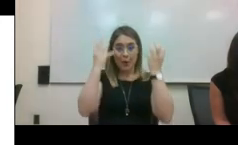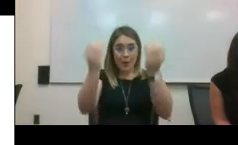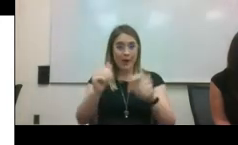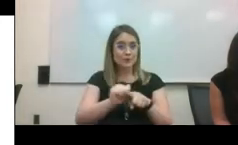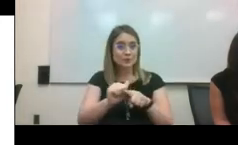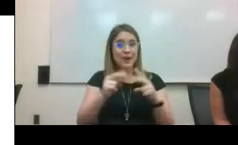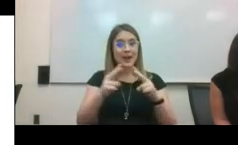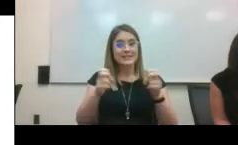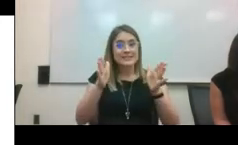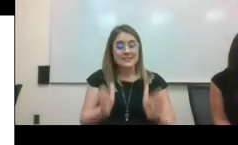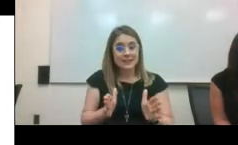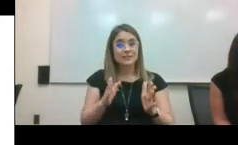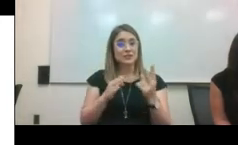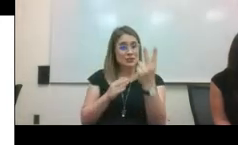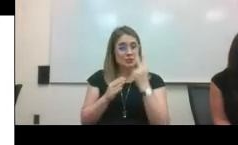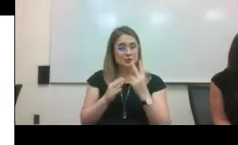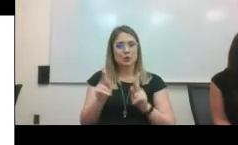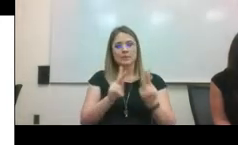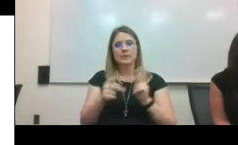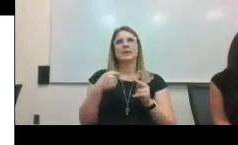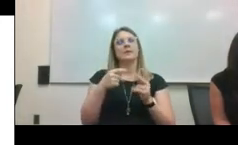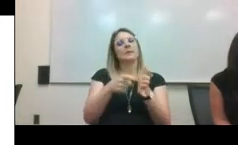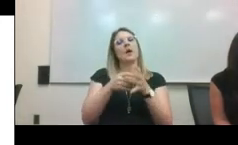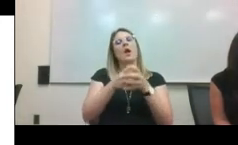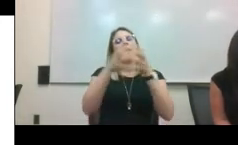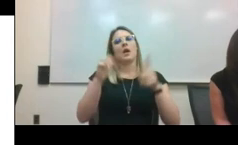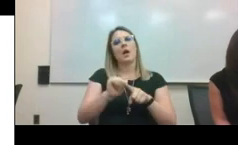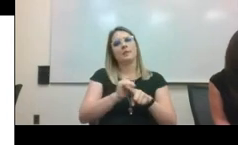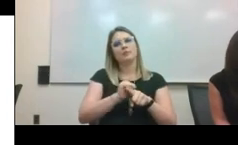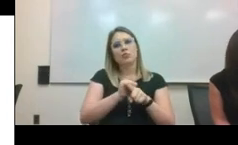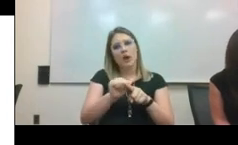we had to do a lot of practice of mirroring with each other to make sure that they were signing the same sign.